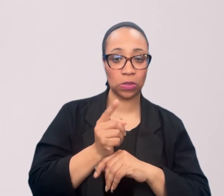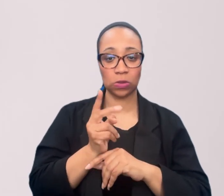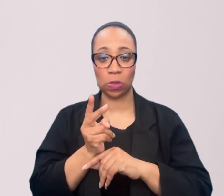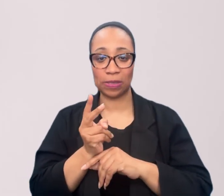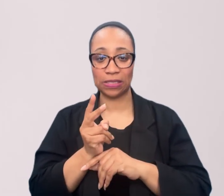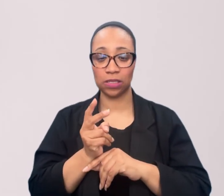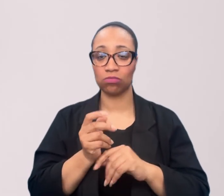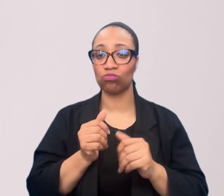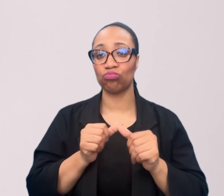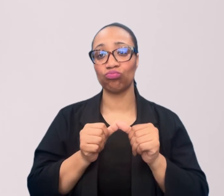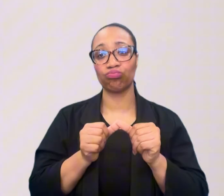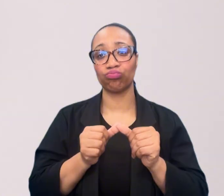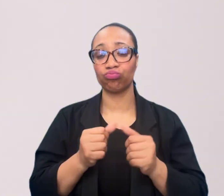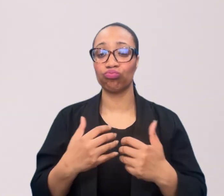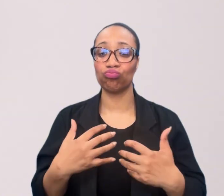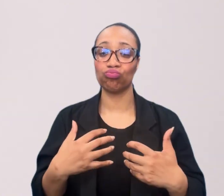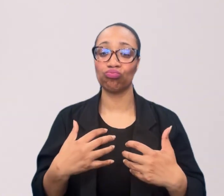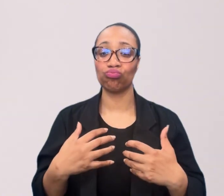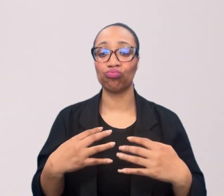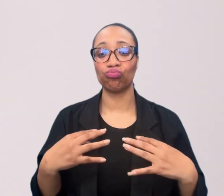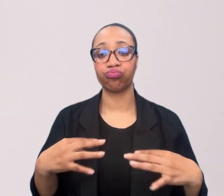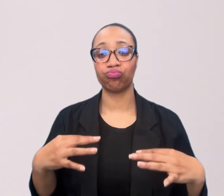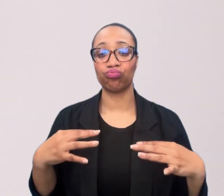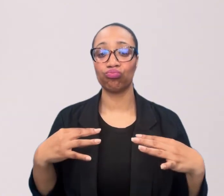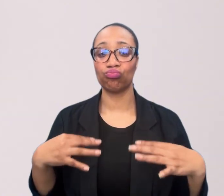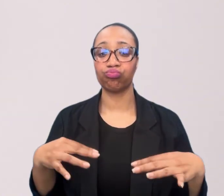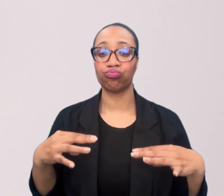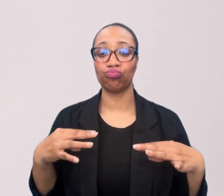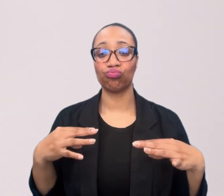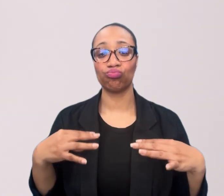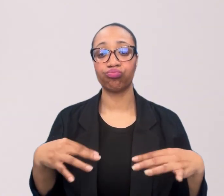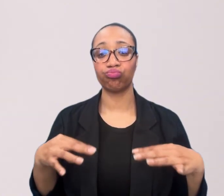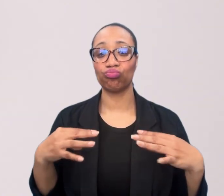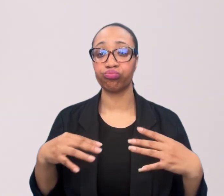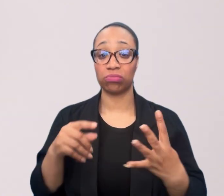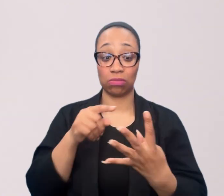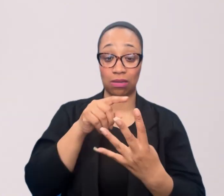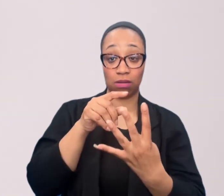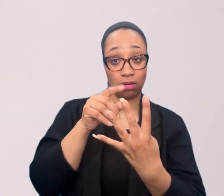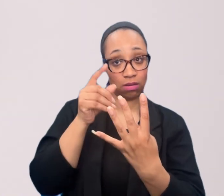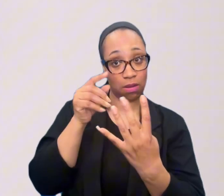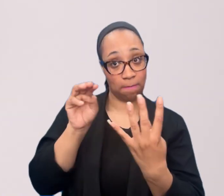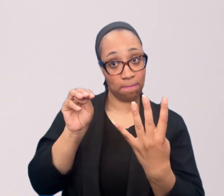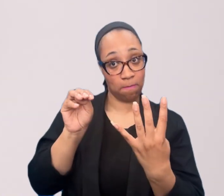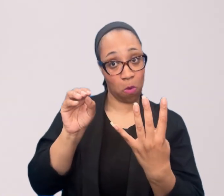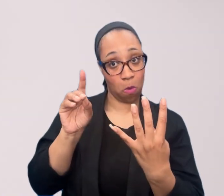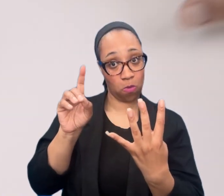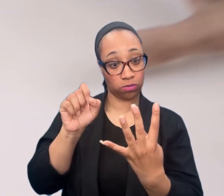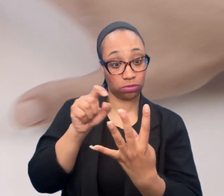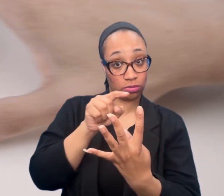1 to 2 minutes of pumping once you've had your let down in your preferred stimulation or massage mode